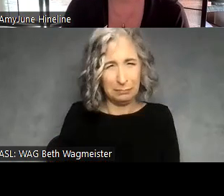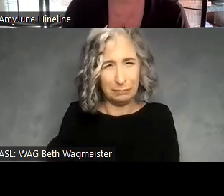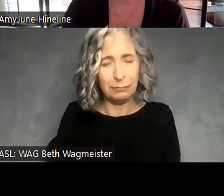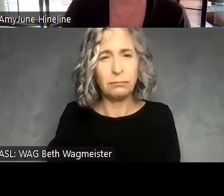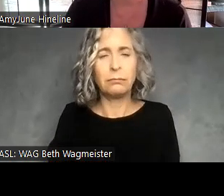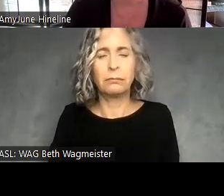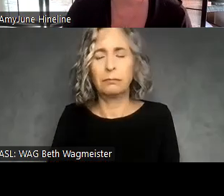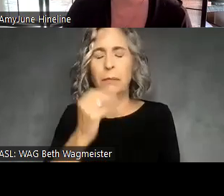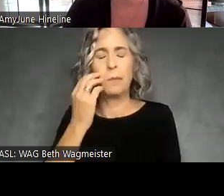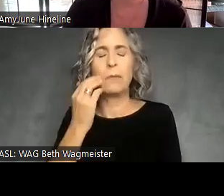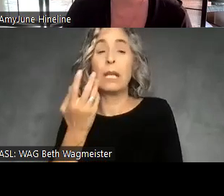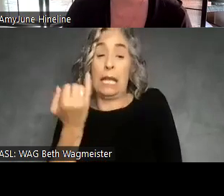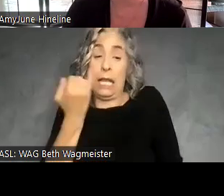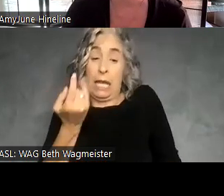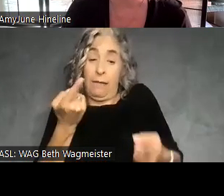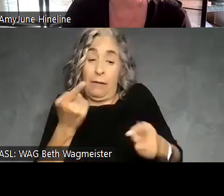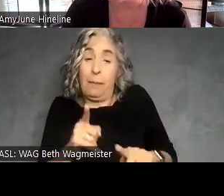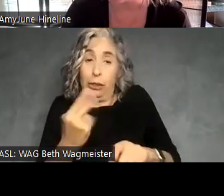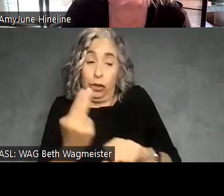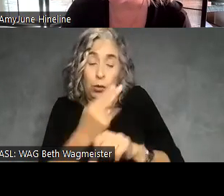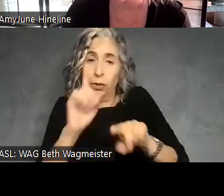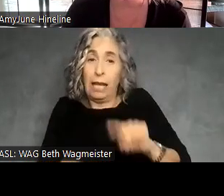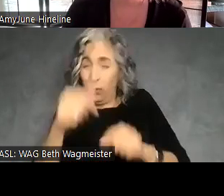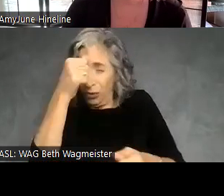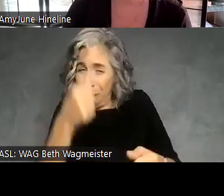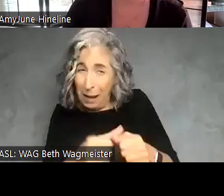or to avoid transcription errors. You know, we have all been there entering our credit card